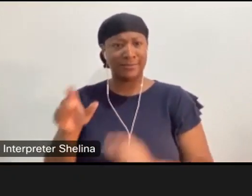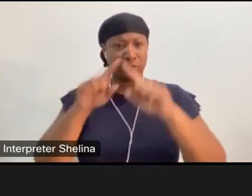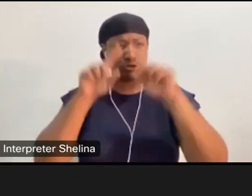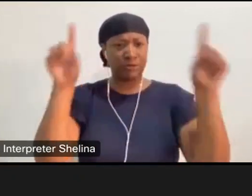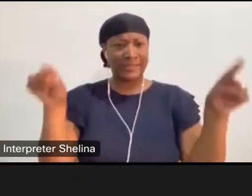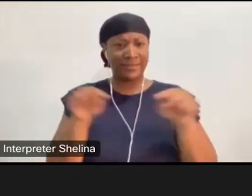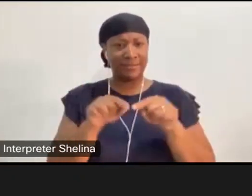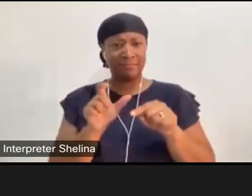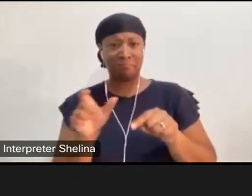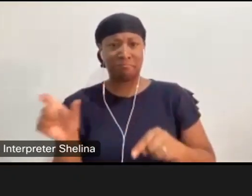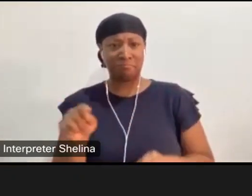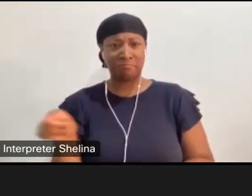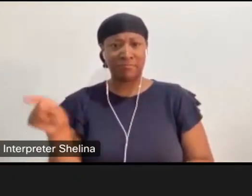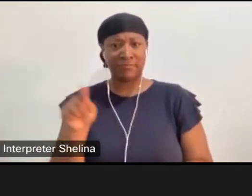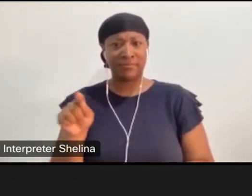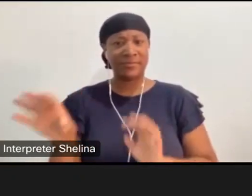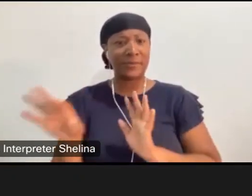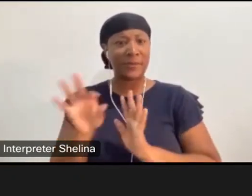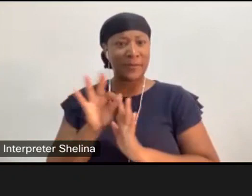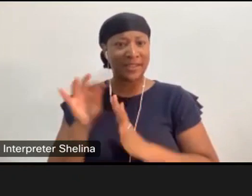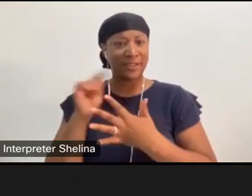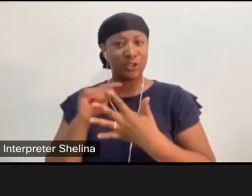Then, once you select the choice, you can, you can hit submit.